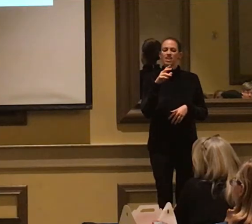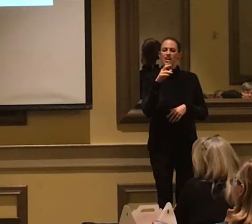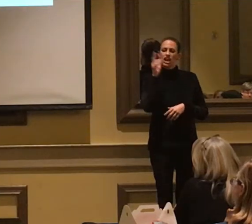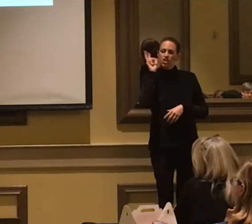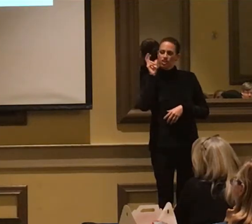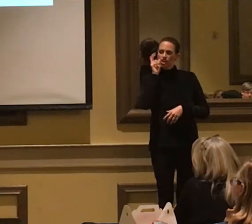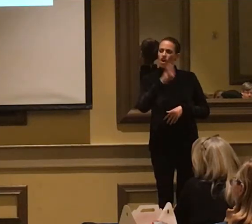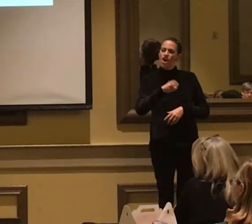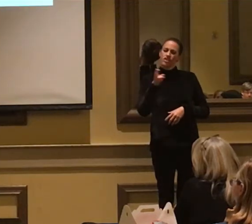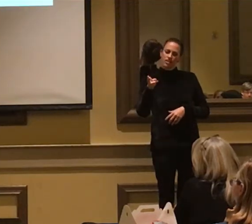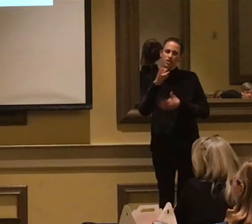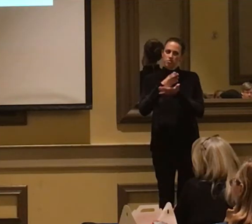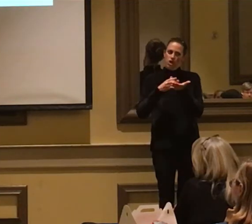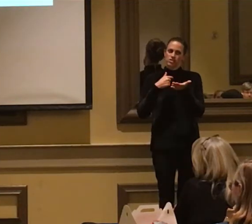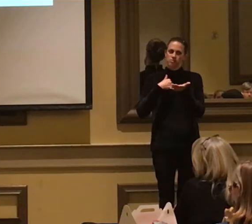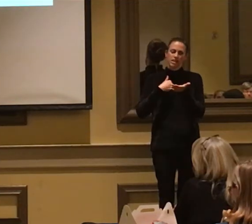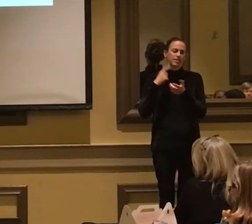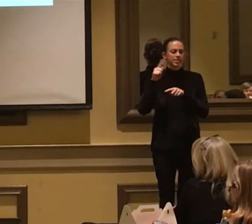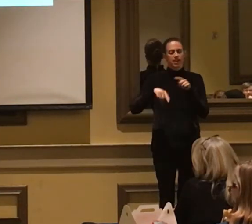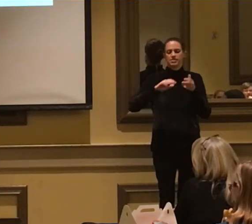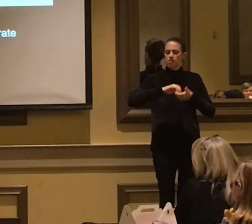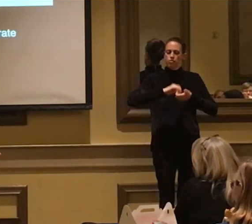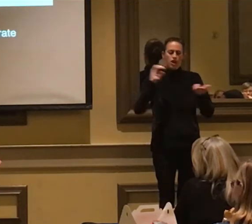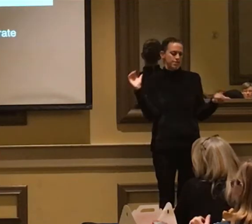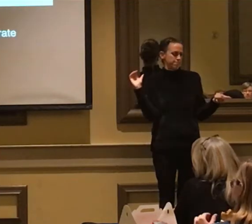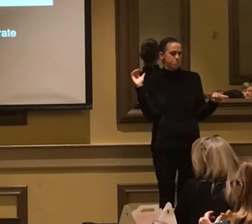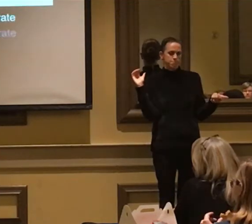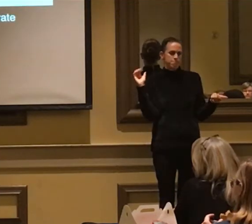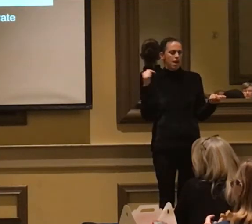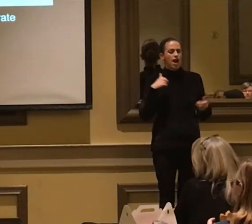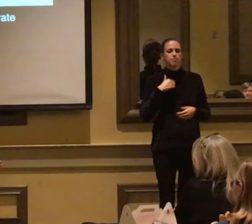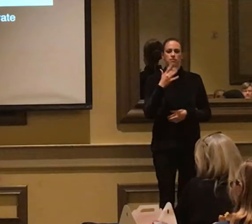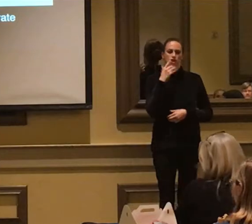I've learnt that I cannot separate them and I wouldn't have it any other way.